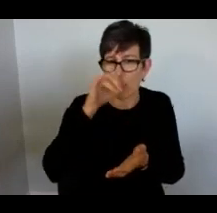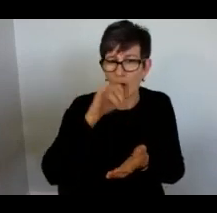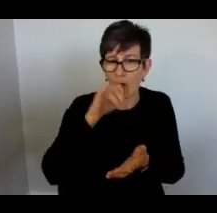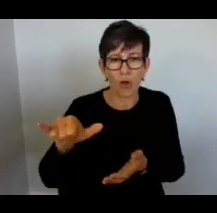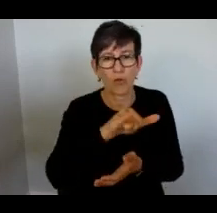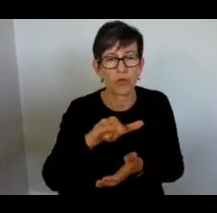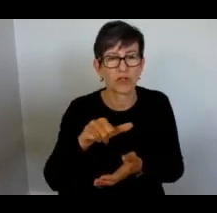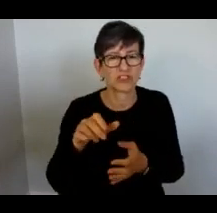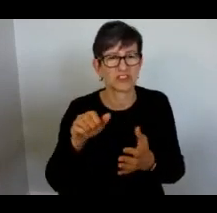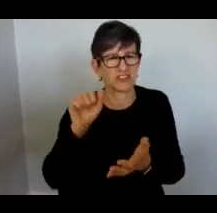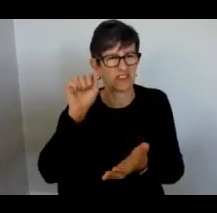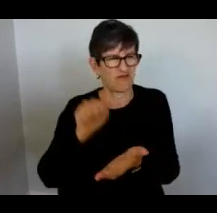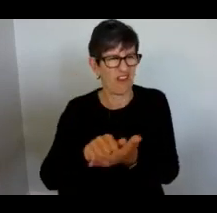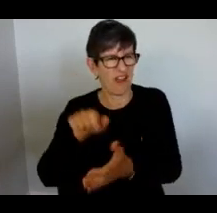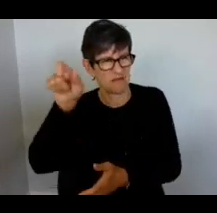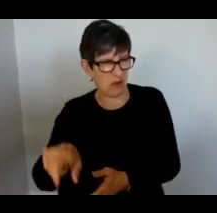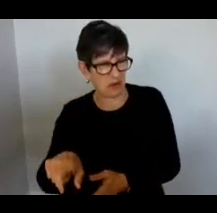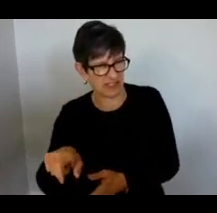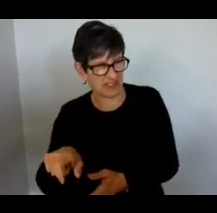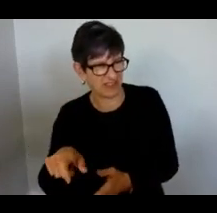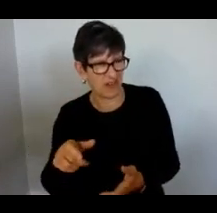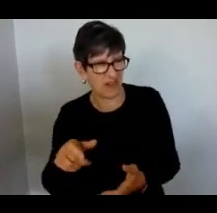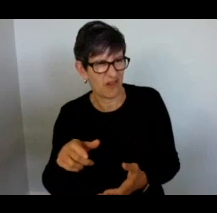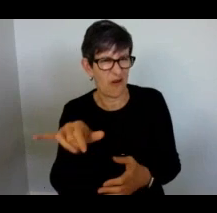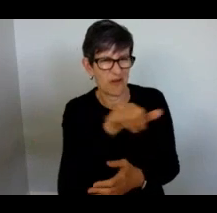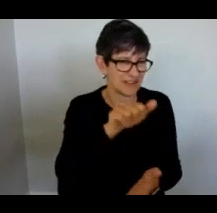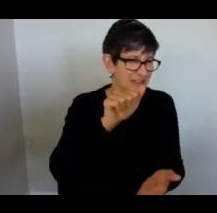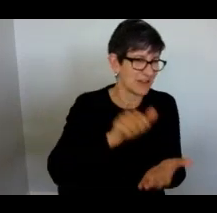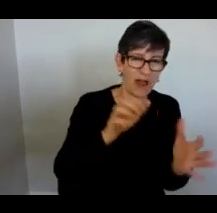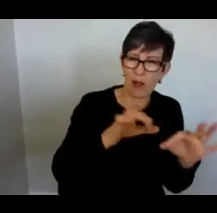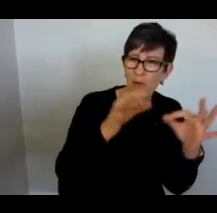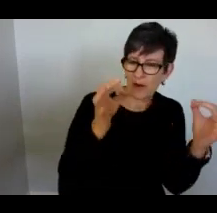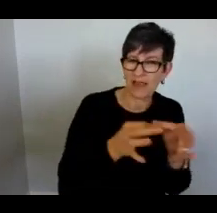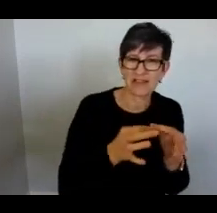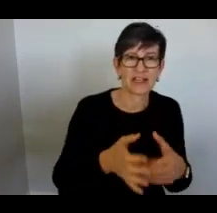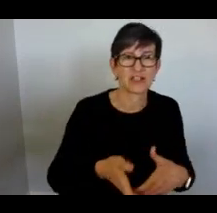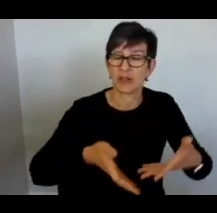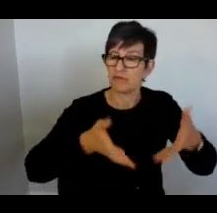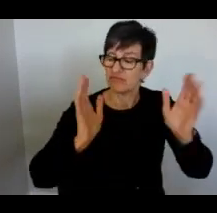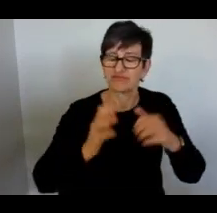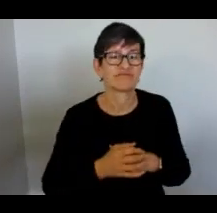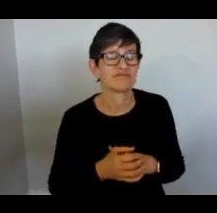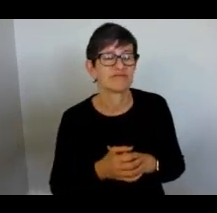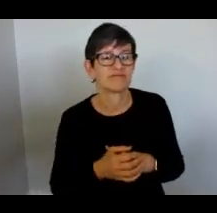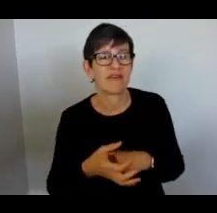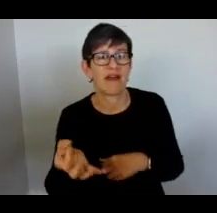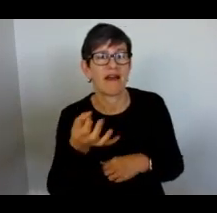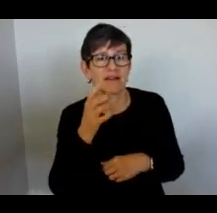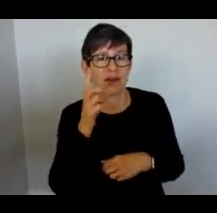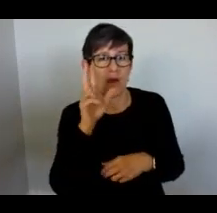in doubt get in touch with any of the commissions here today. Everyone has a hotline that you can